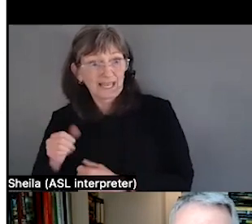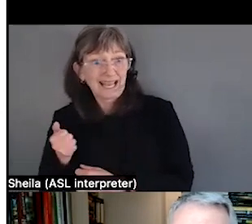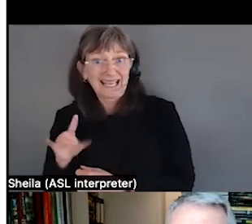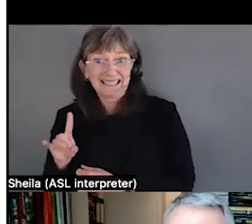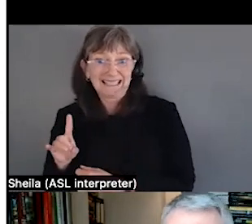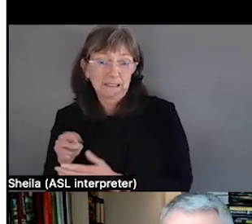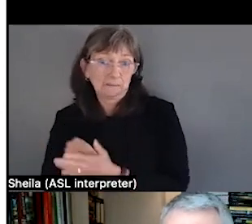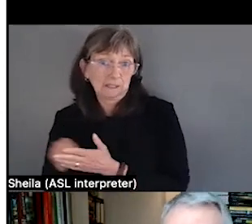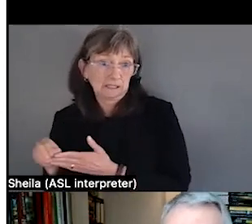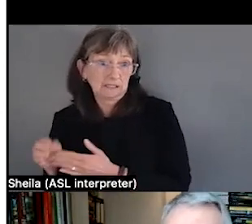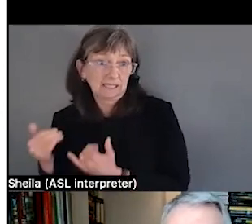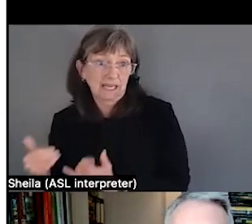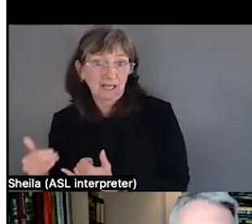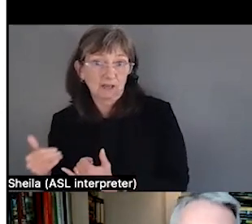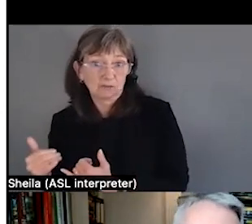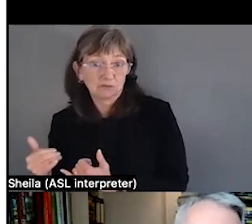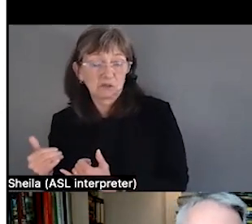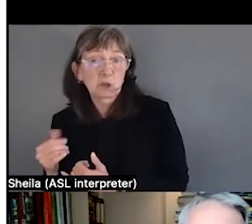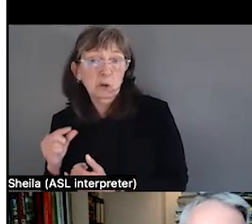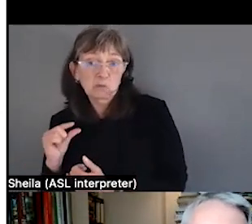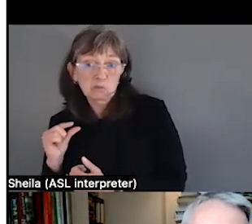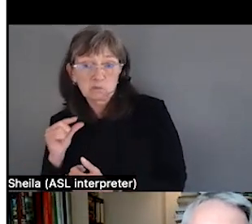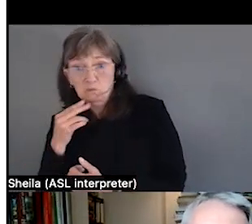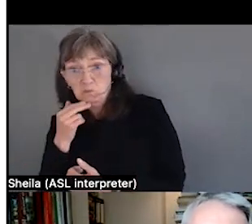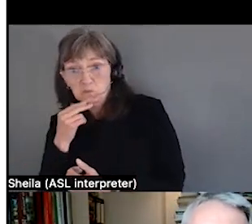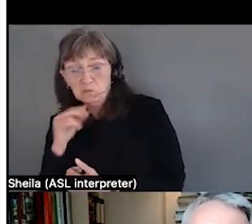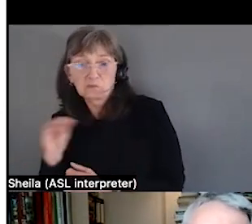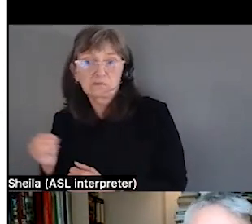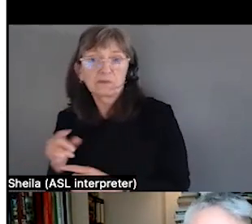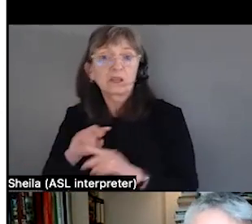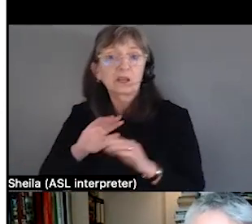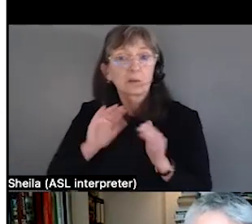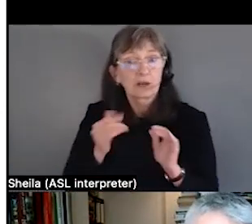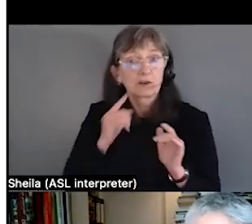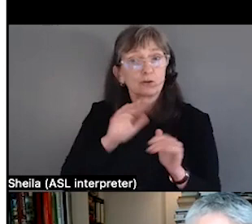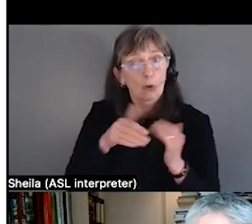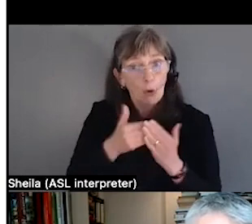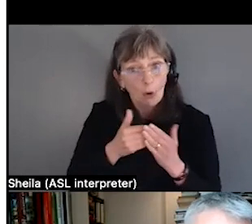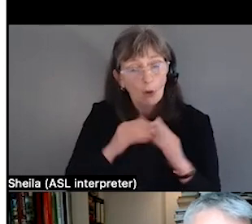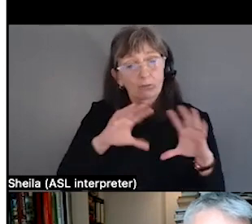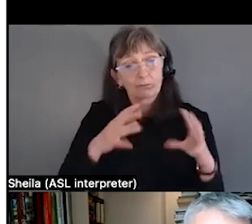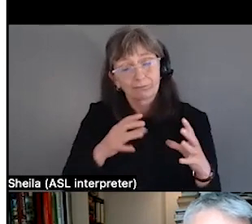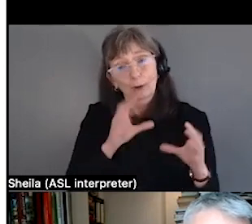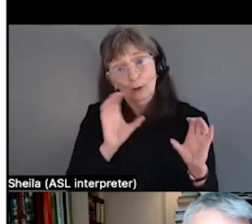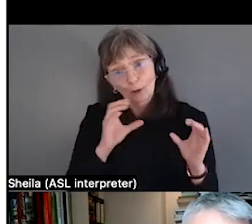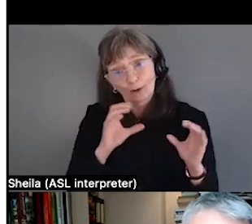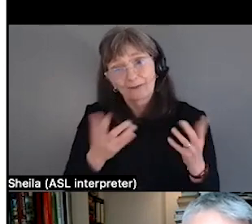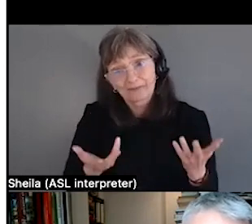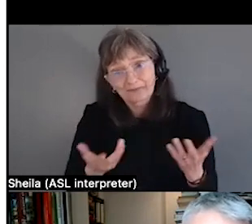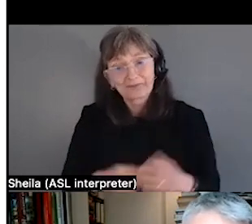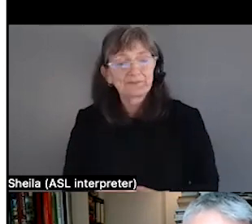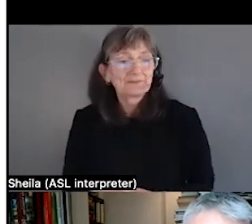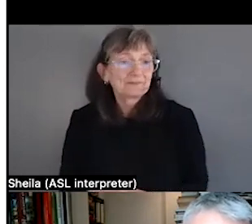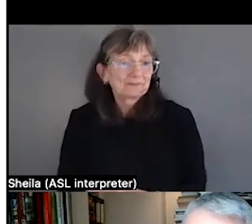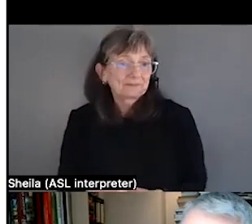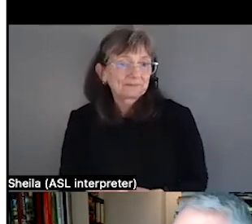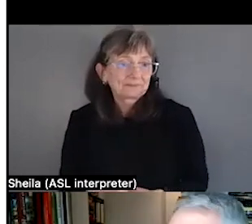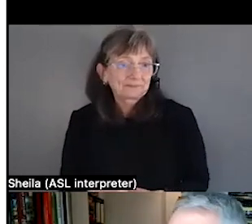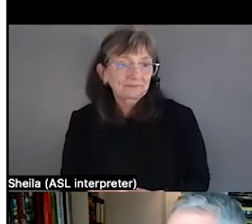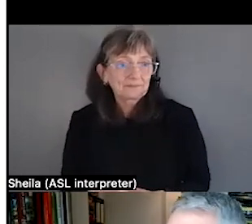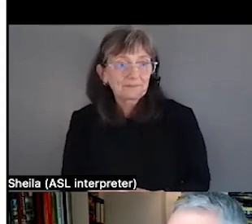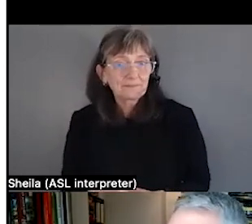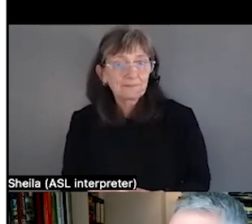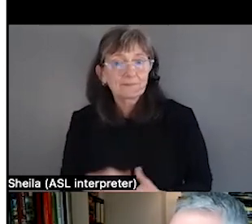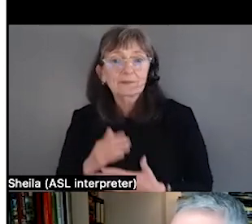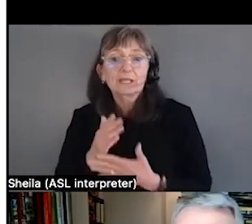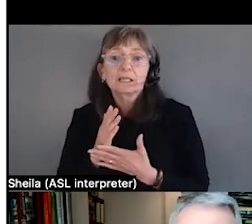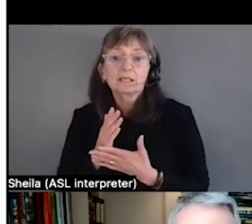which is a very small overall percentage. I think a certain retailer, which I won't say out loud,